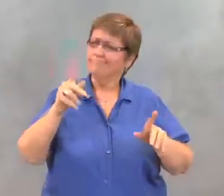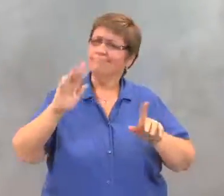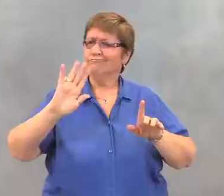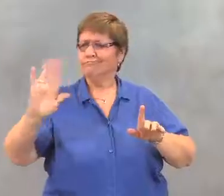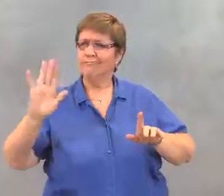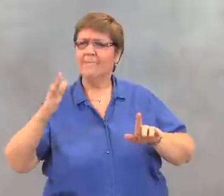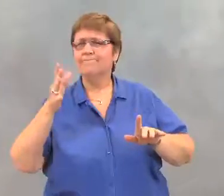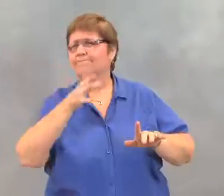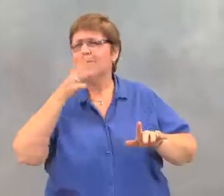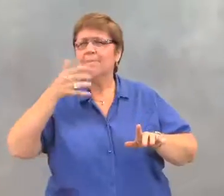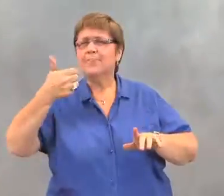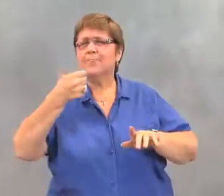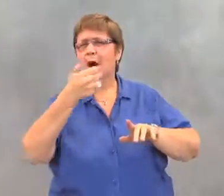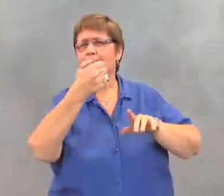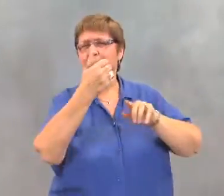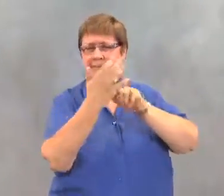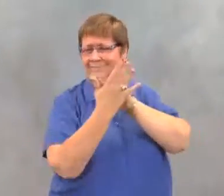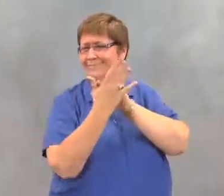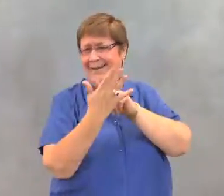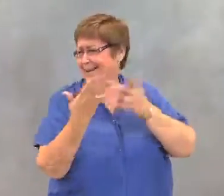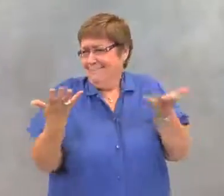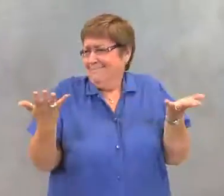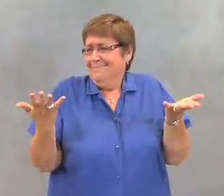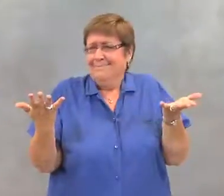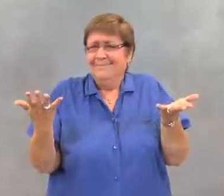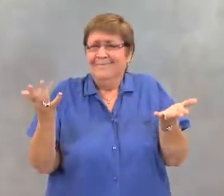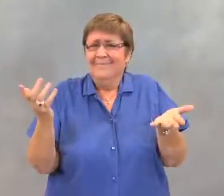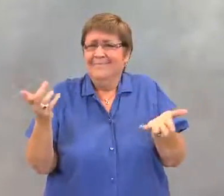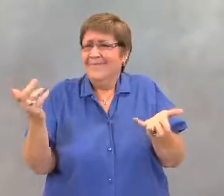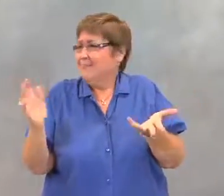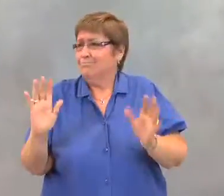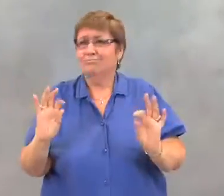He grew up on a farm in the thumb area.